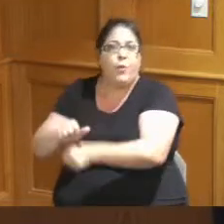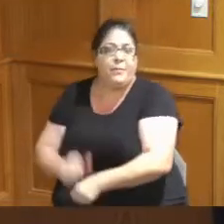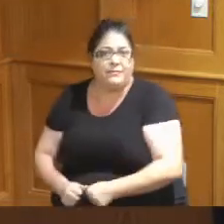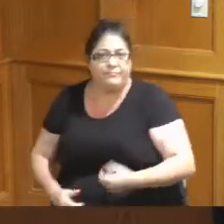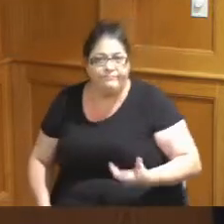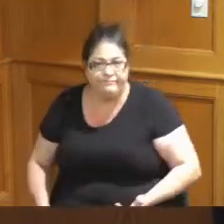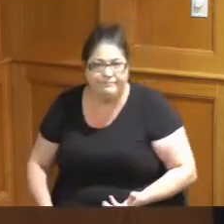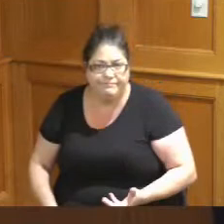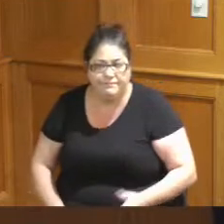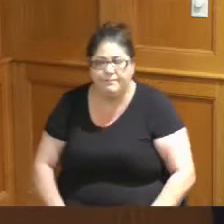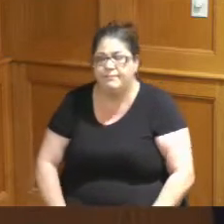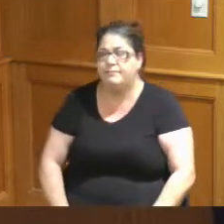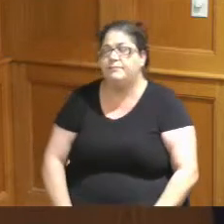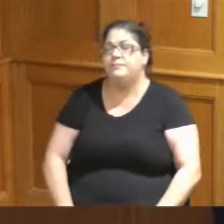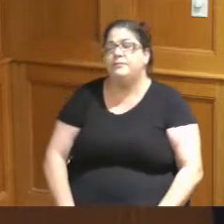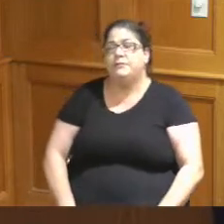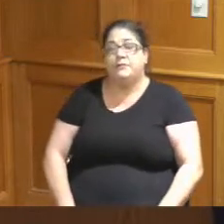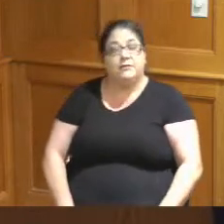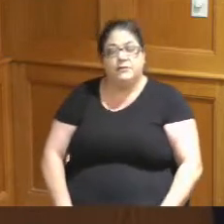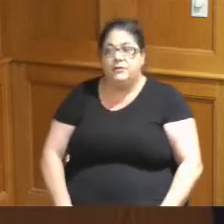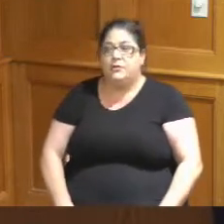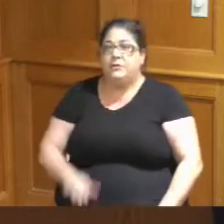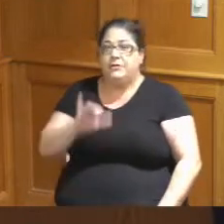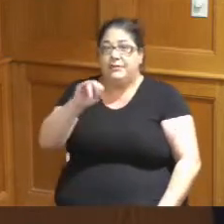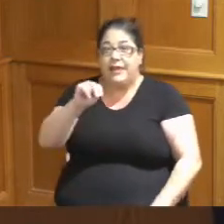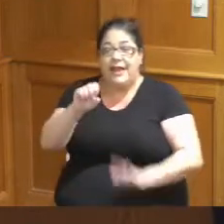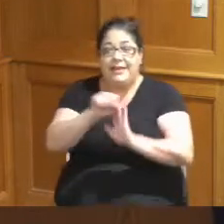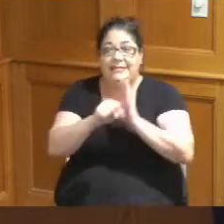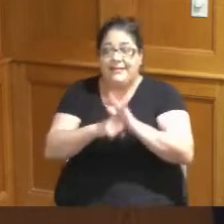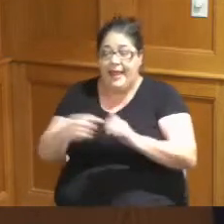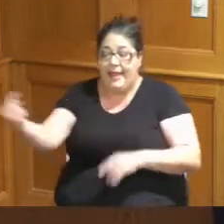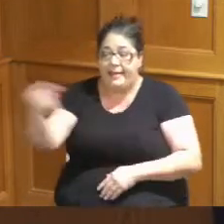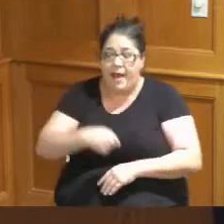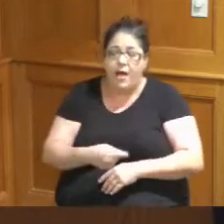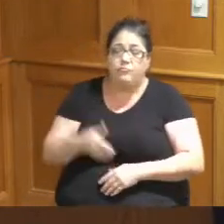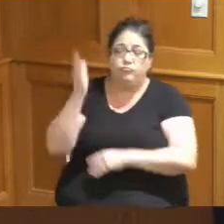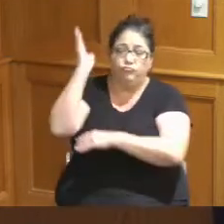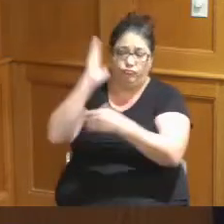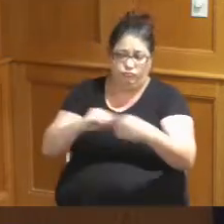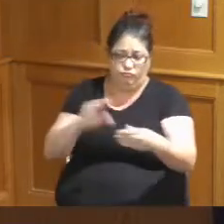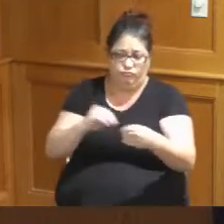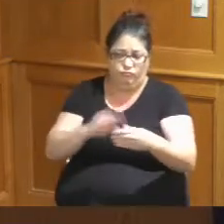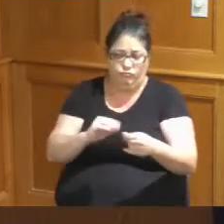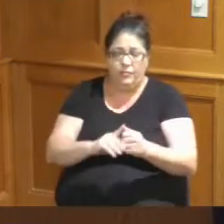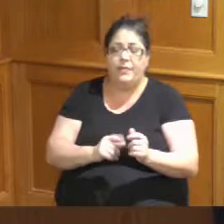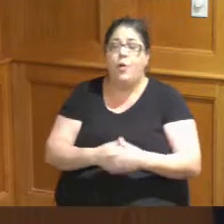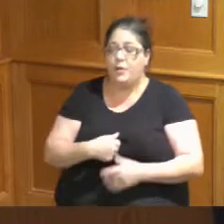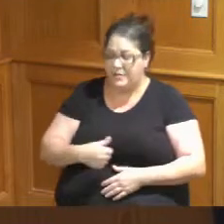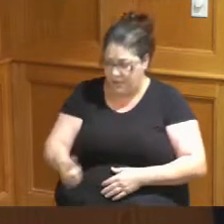they came and testified and we came back with 1.5 million dollars and as Indicated